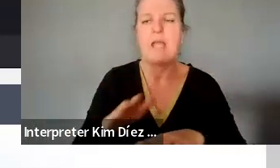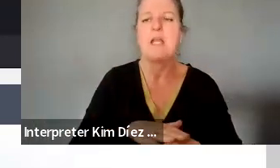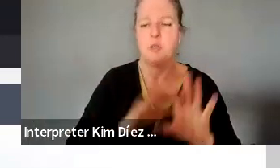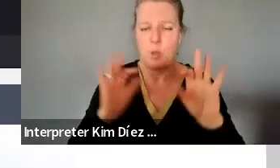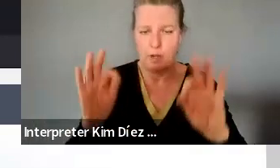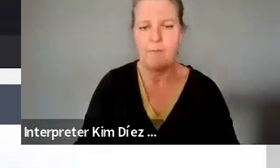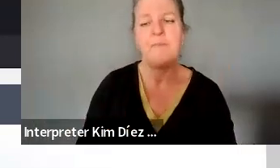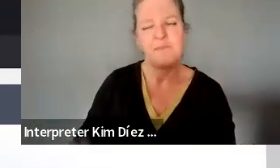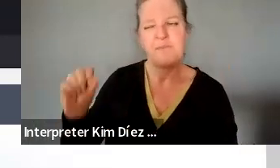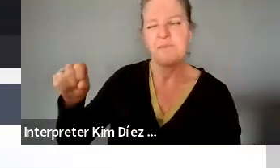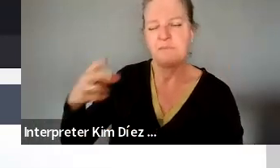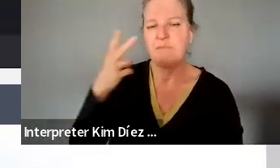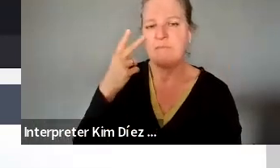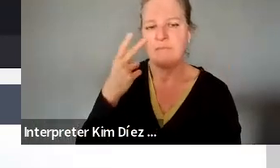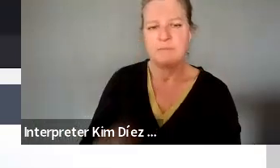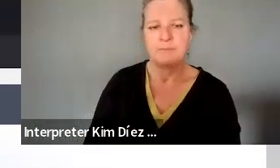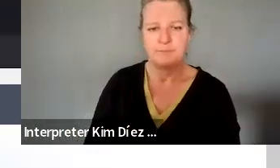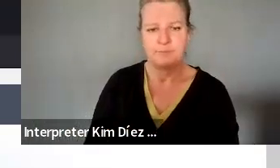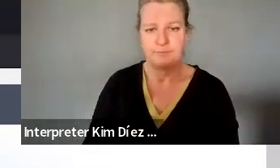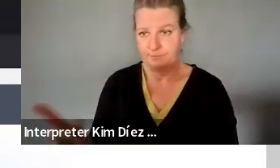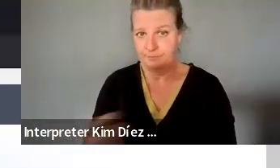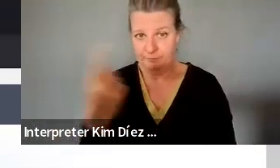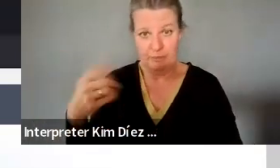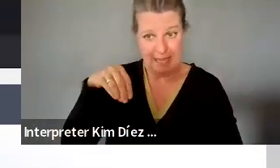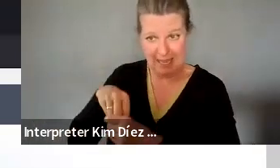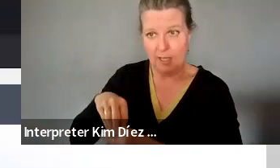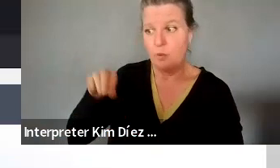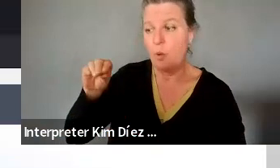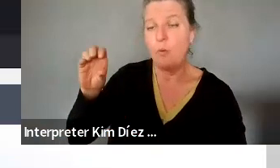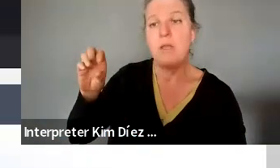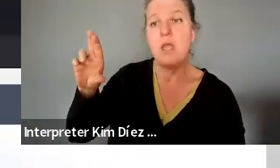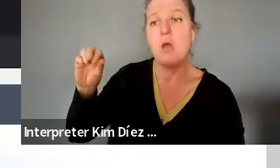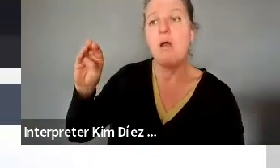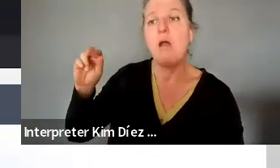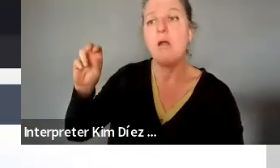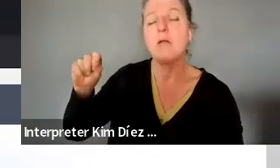[Una] Yeah, let's just see, are people in OERCommons.org or would you like Alex